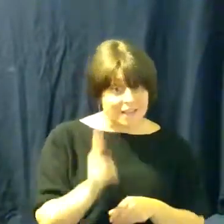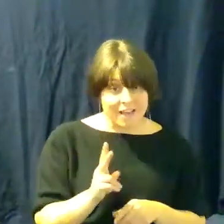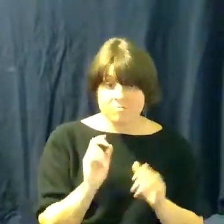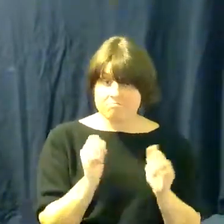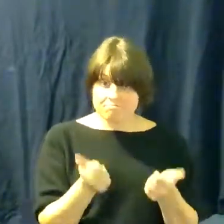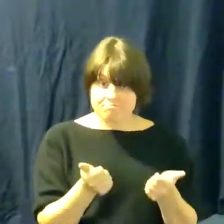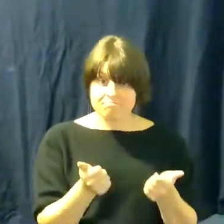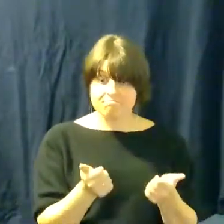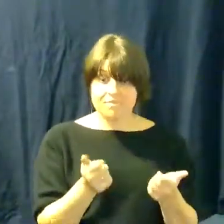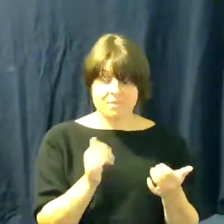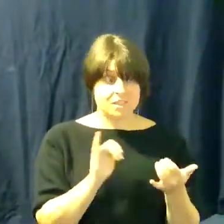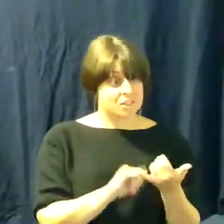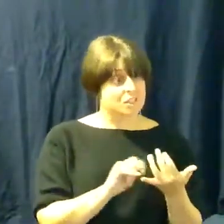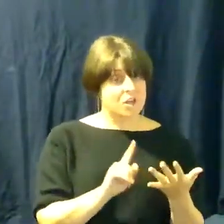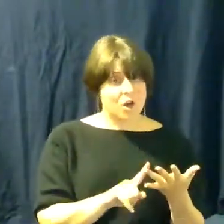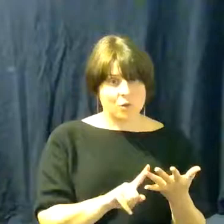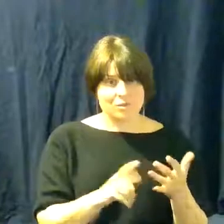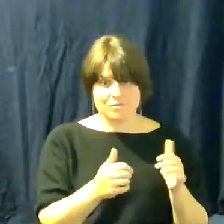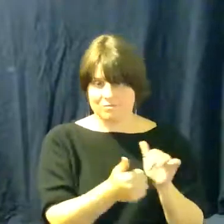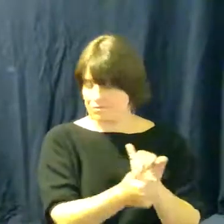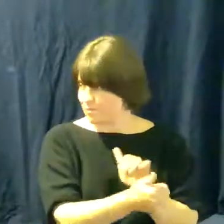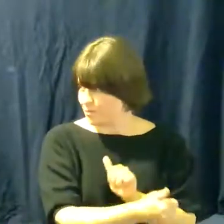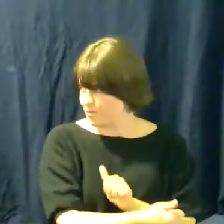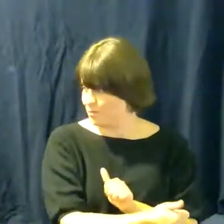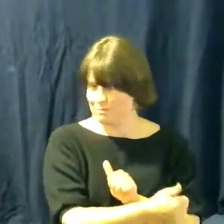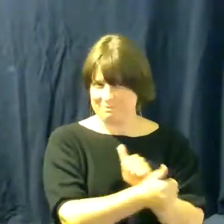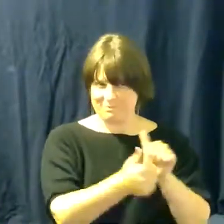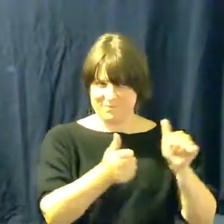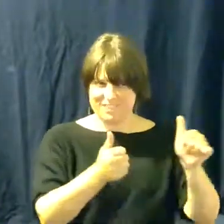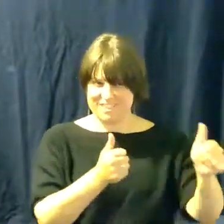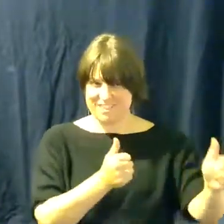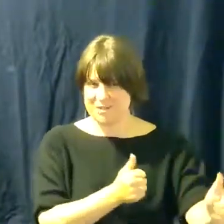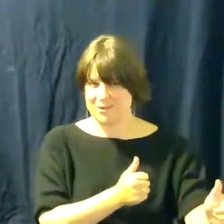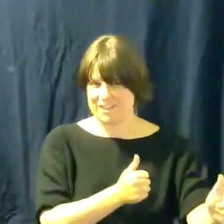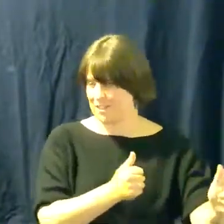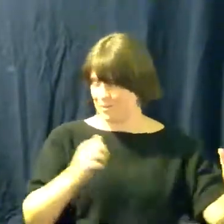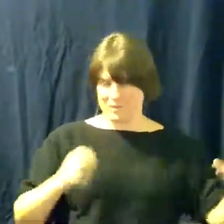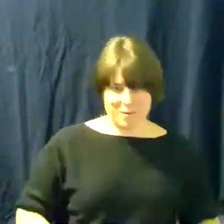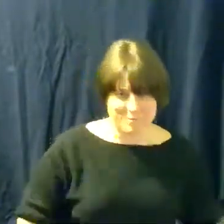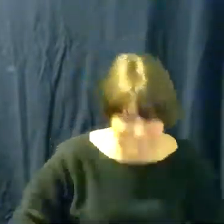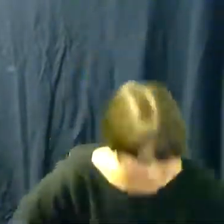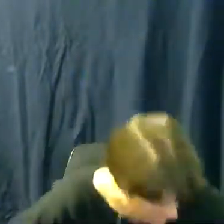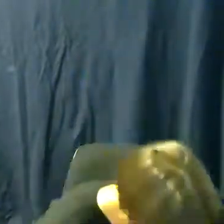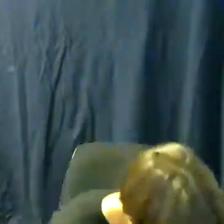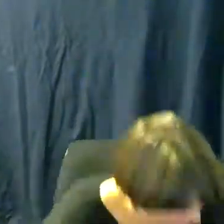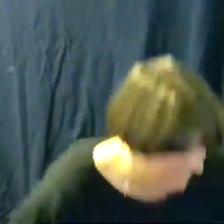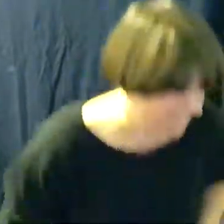will know how to improve them to make them even better for others, or if you would like to participate again.